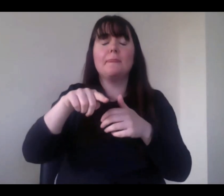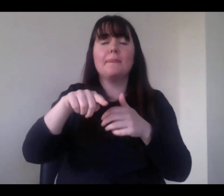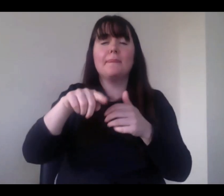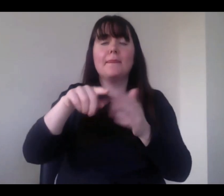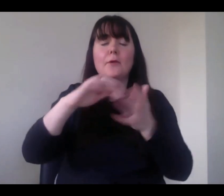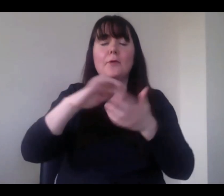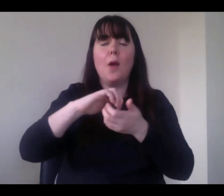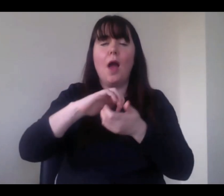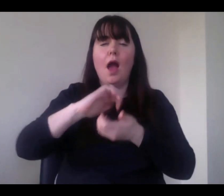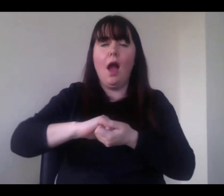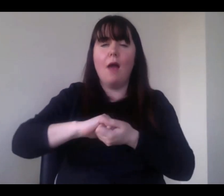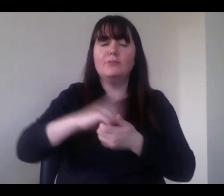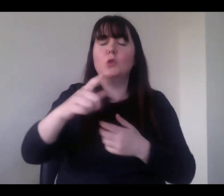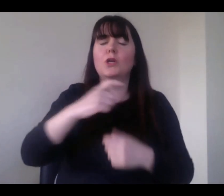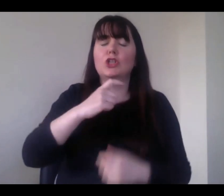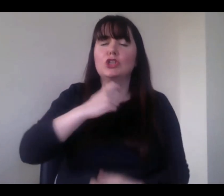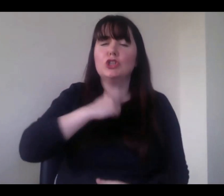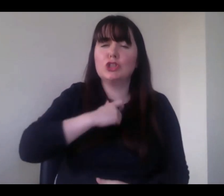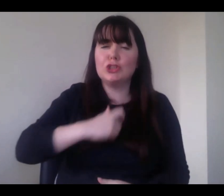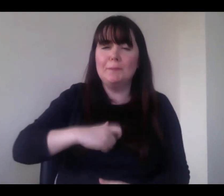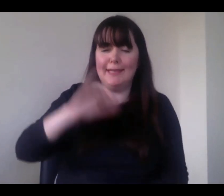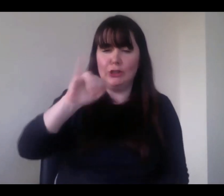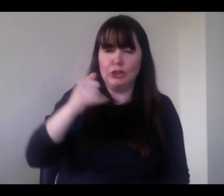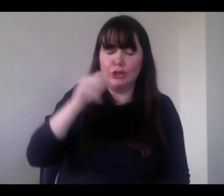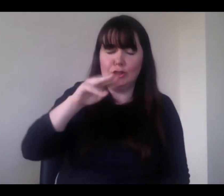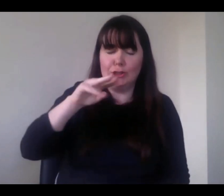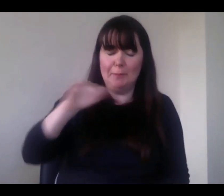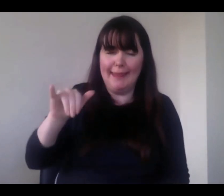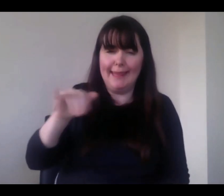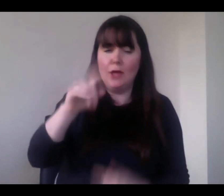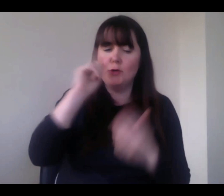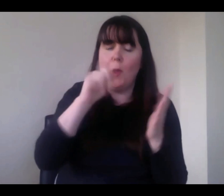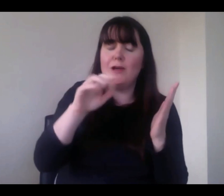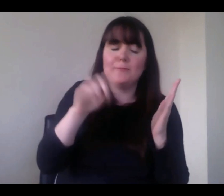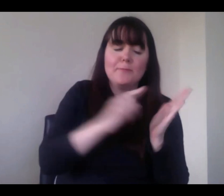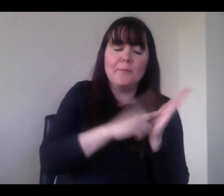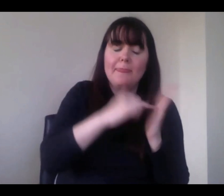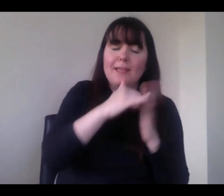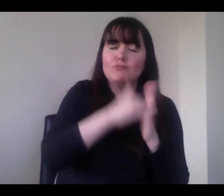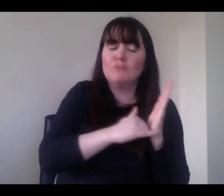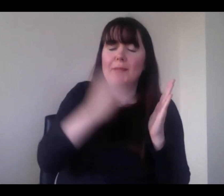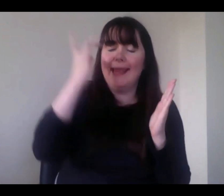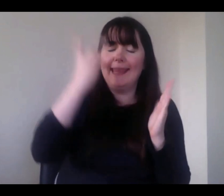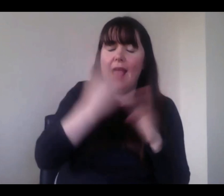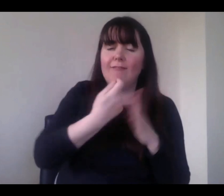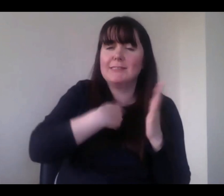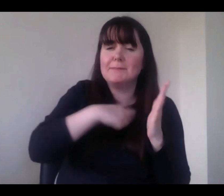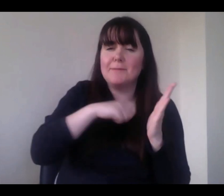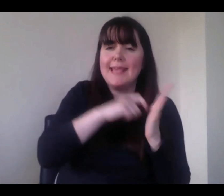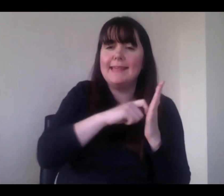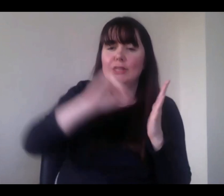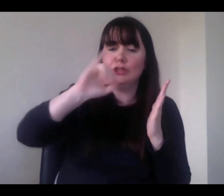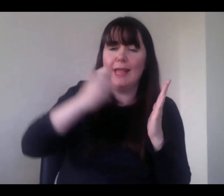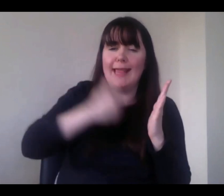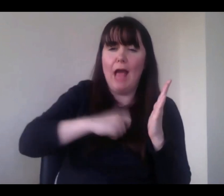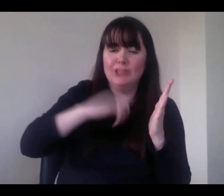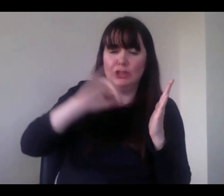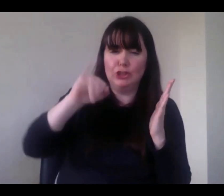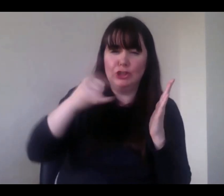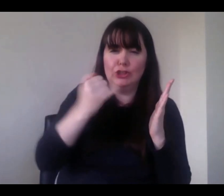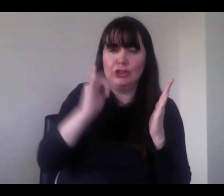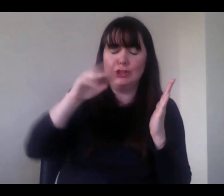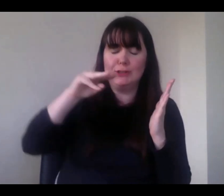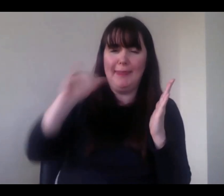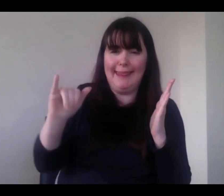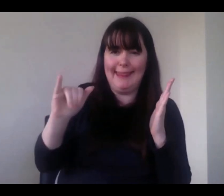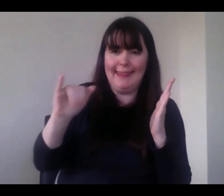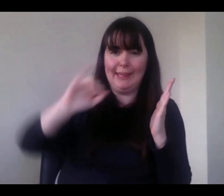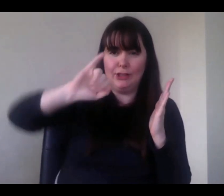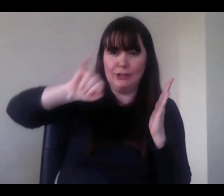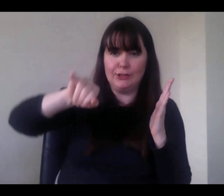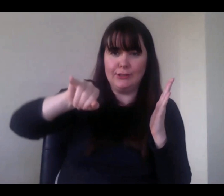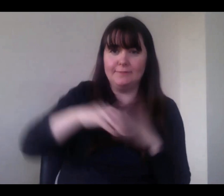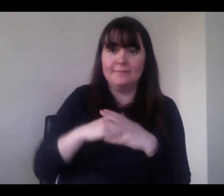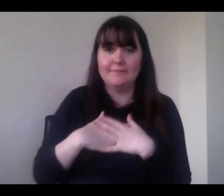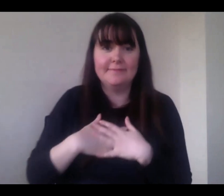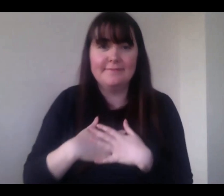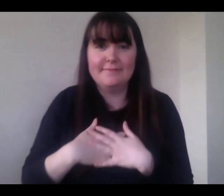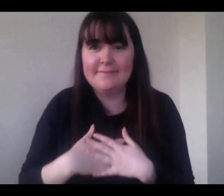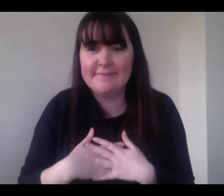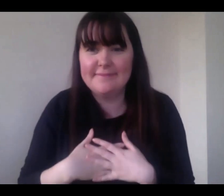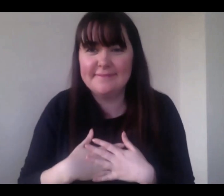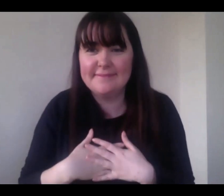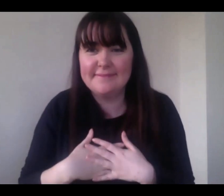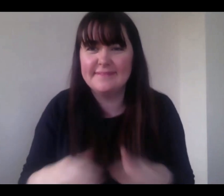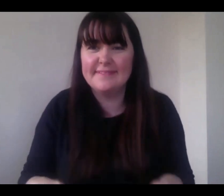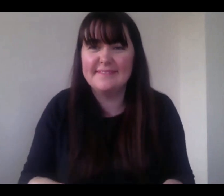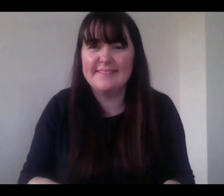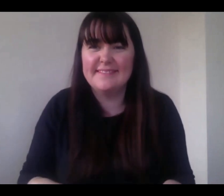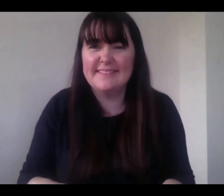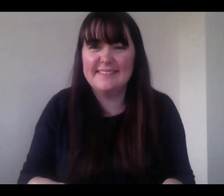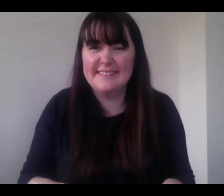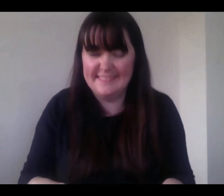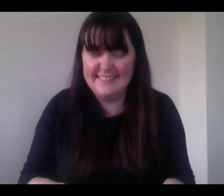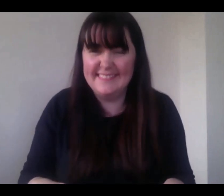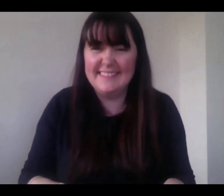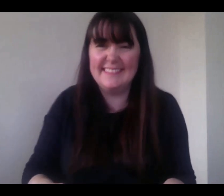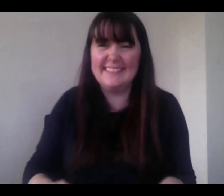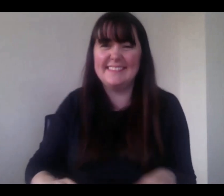the smaller theatre in the Abbey, the voice-over, which is Amanda here